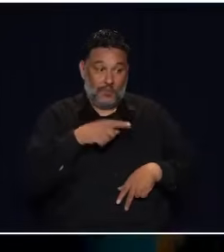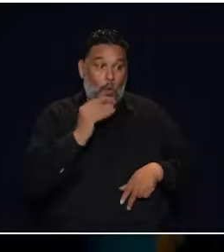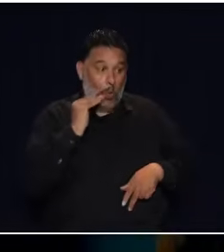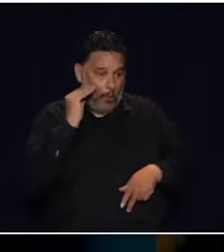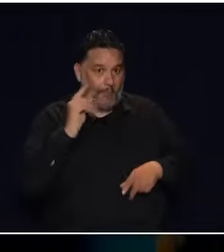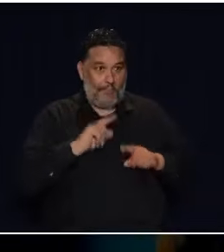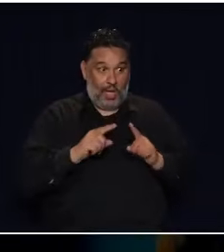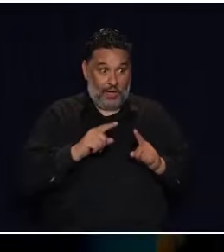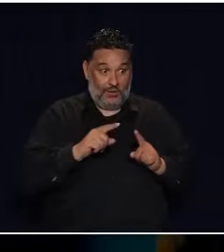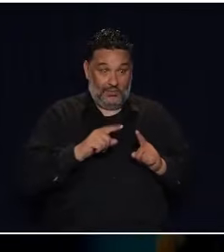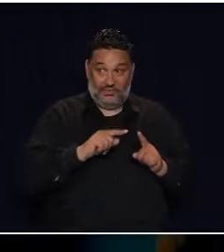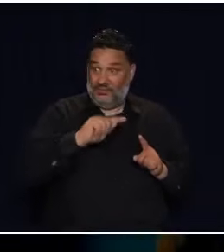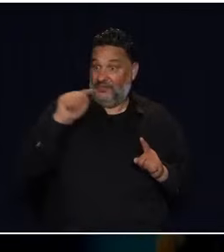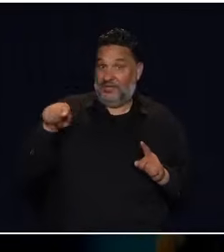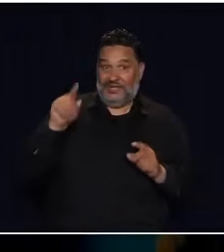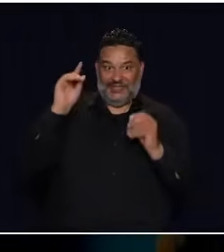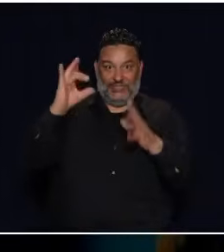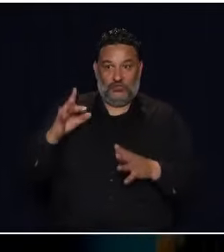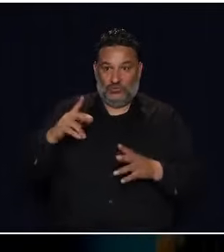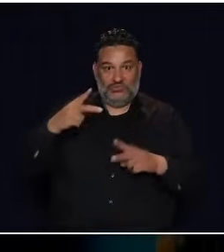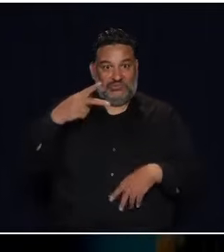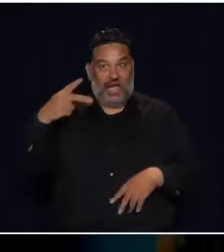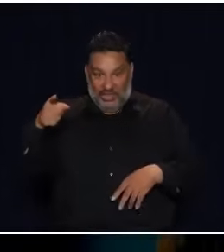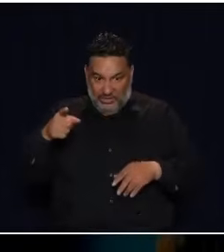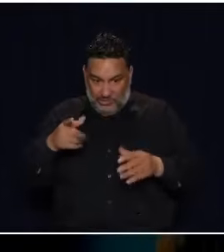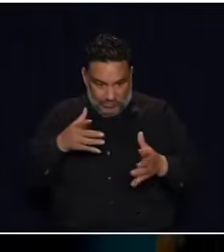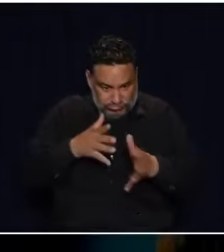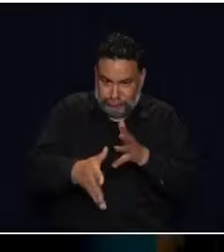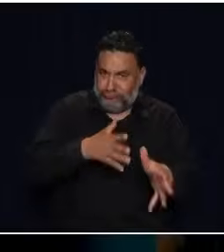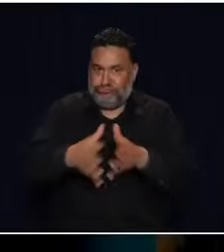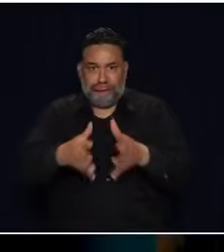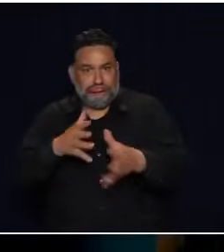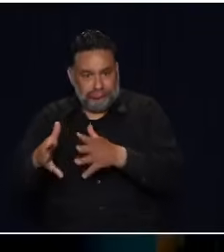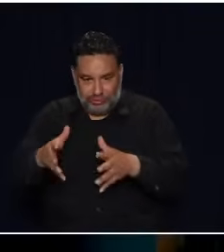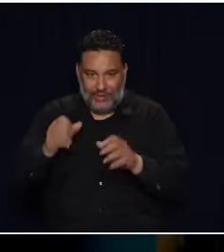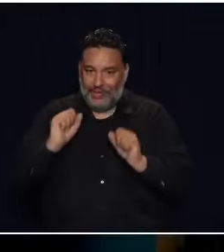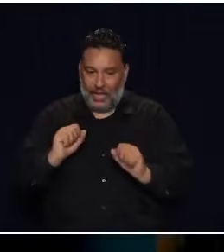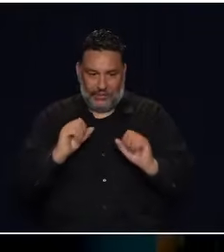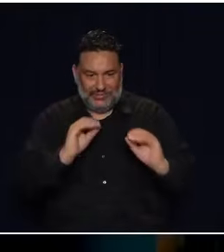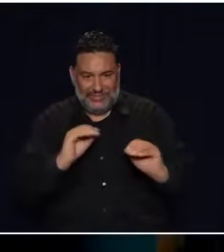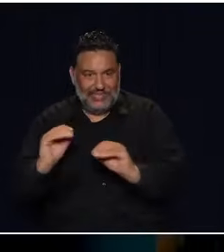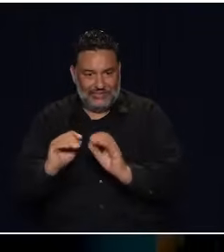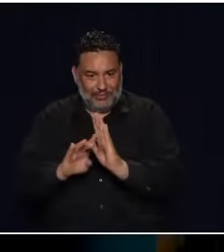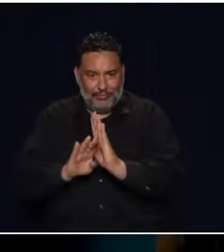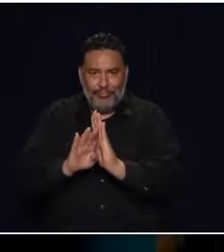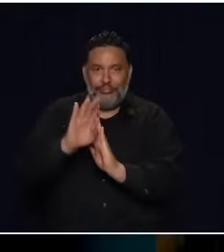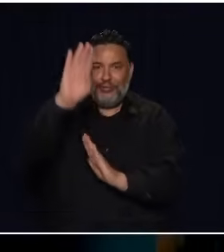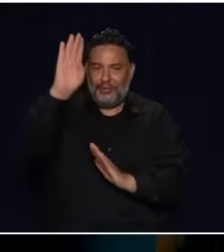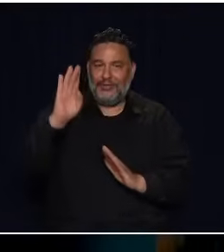THEY ARE THE FIRST PERSON TYPICALLY OUTSIDE OF THE HOME TO